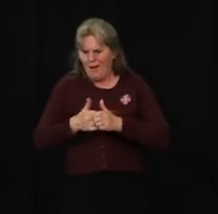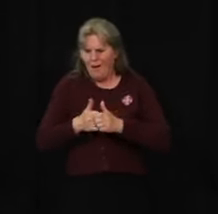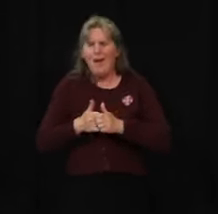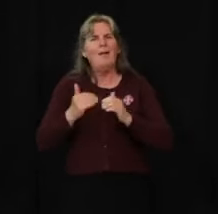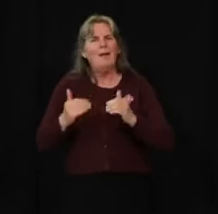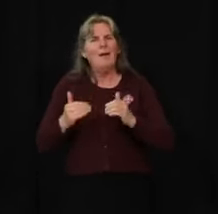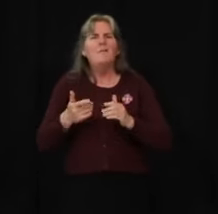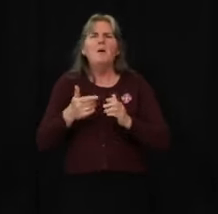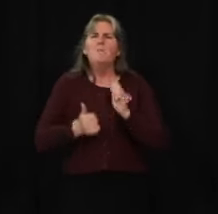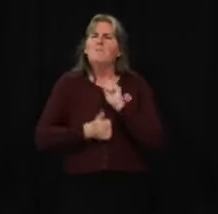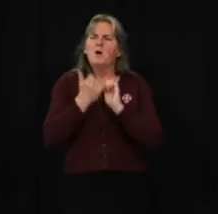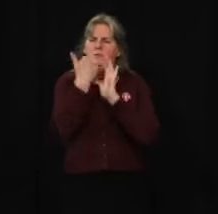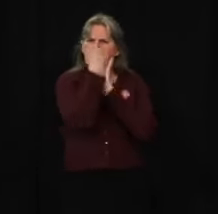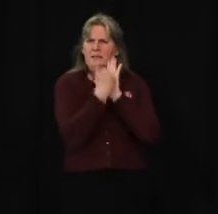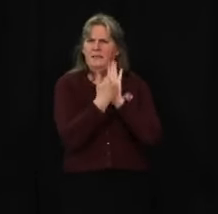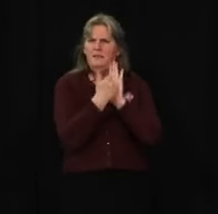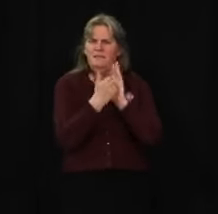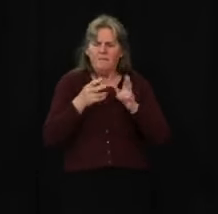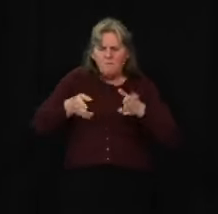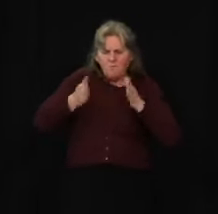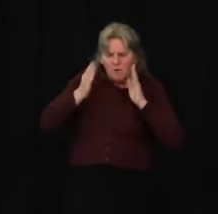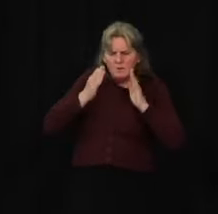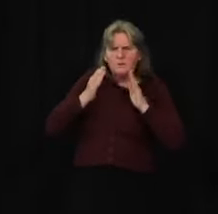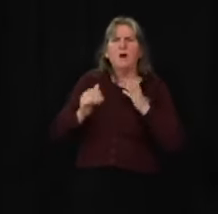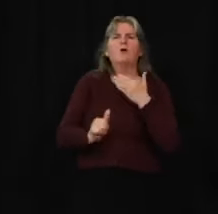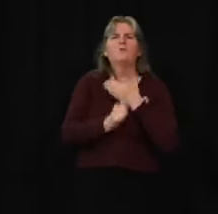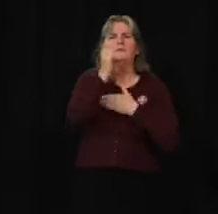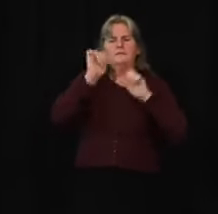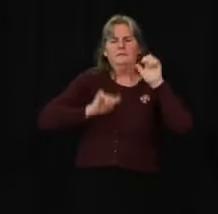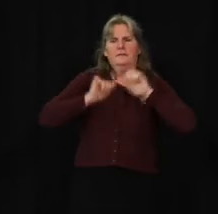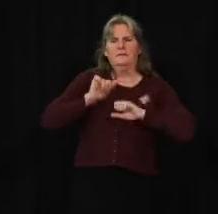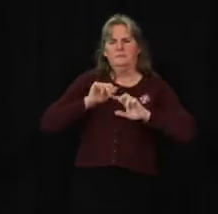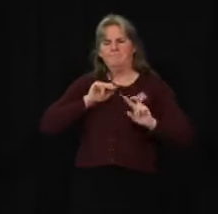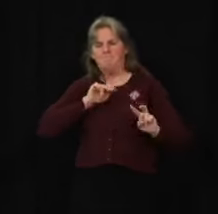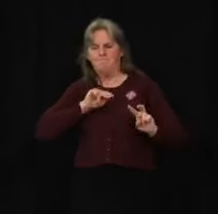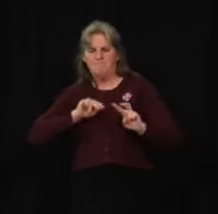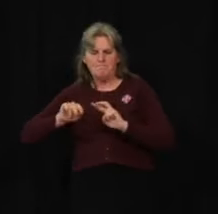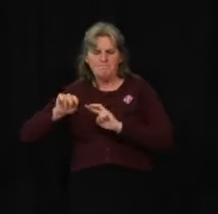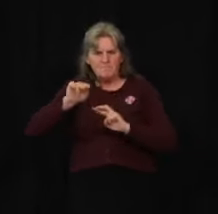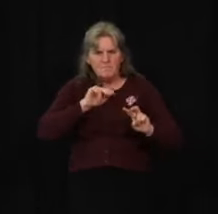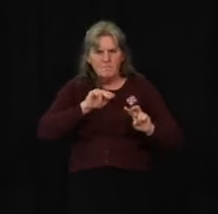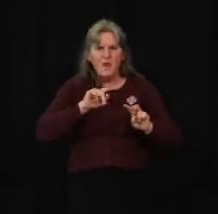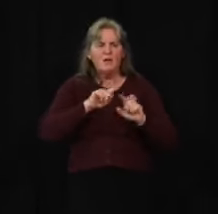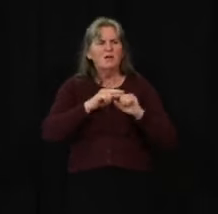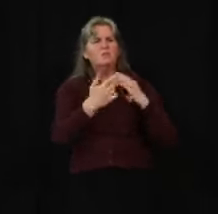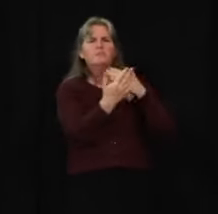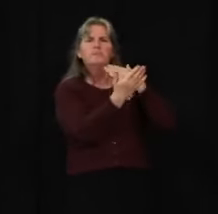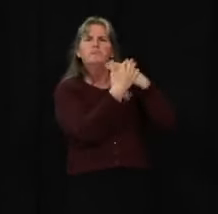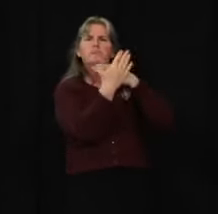as of today, it can start. Follow-up? Reporter: So it seems like,